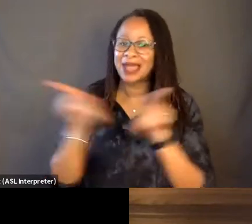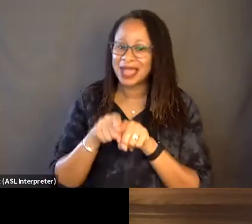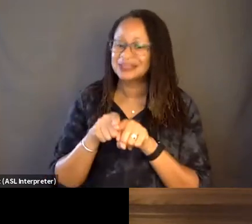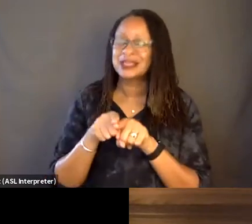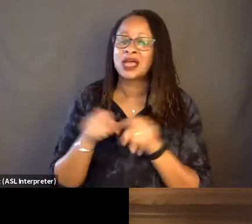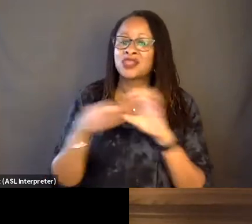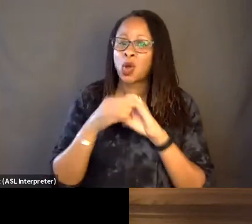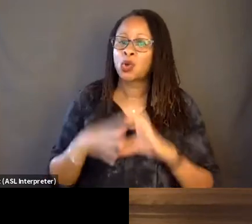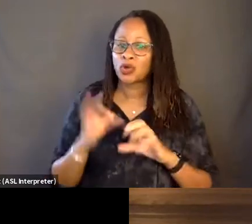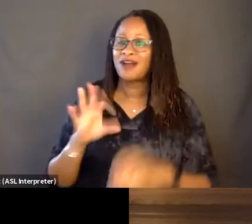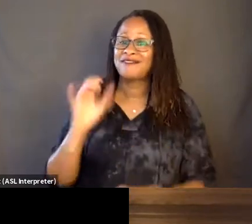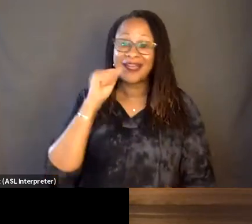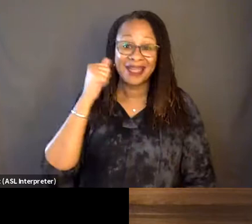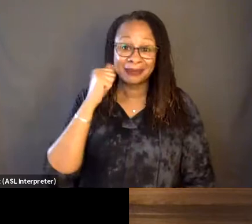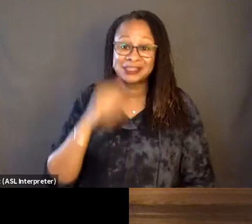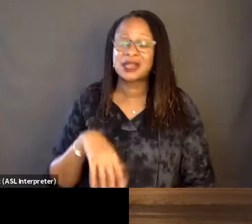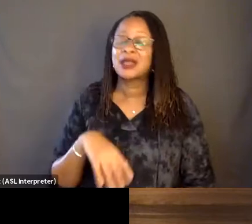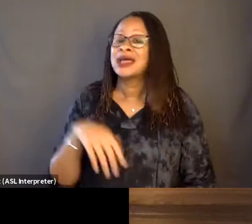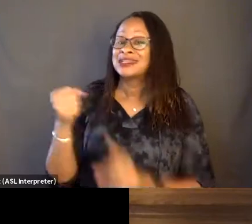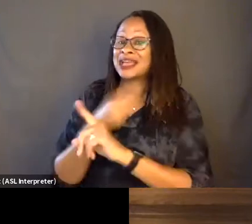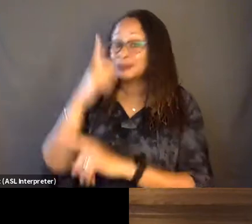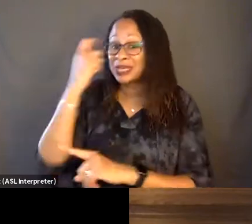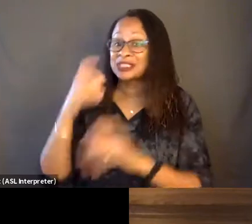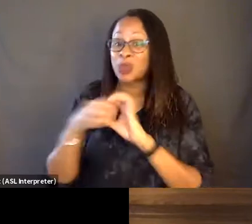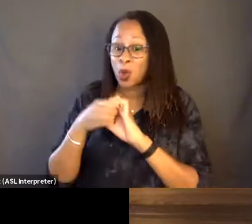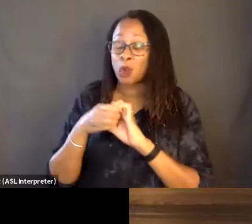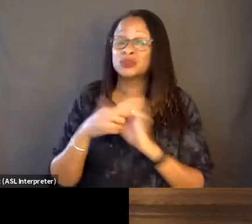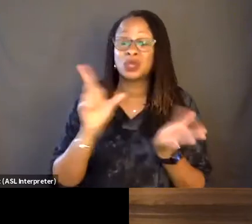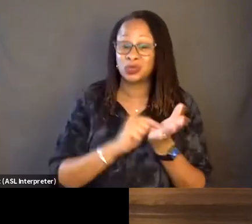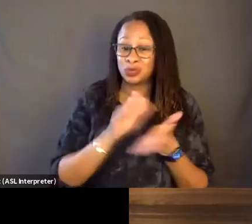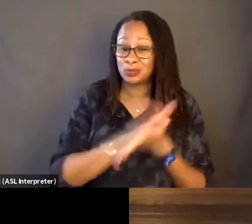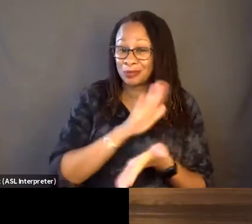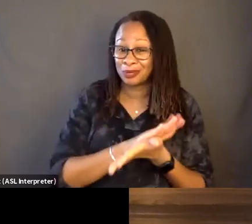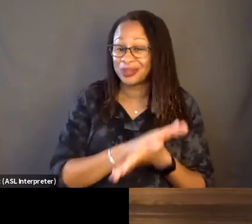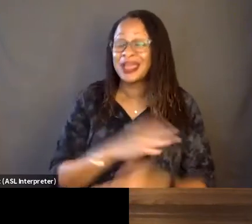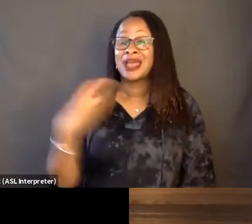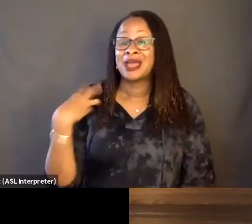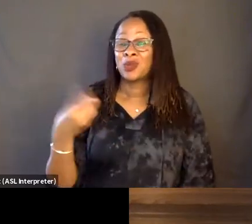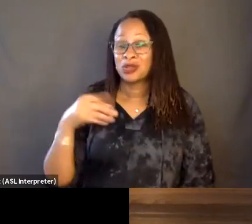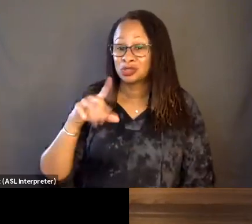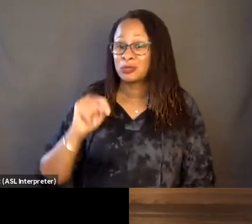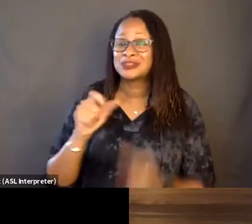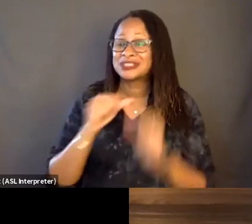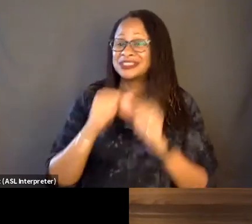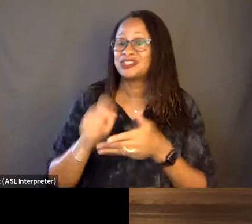He attacks him because he owns The Washington Post. And the Washington Post keeps writing negatively about him.